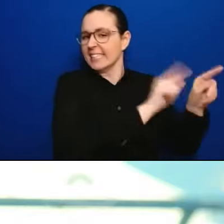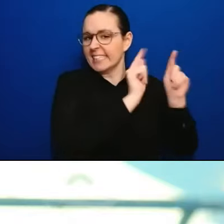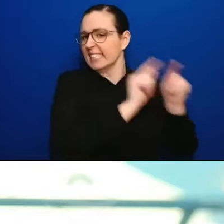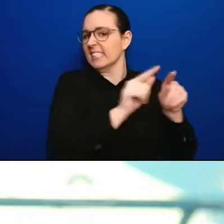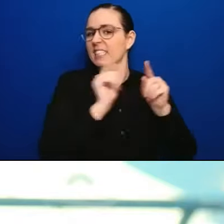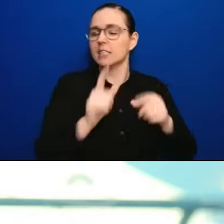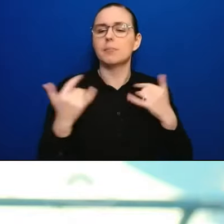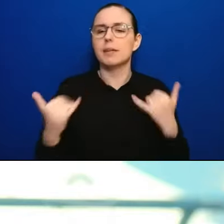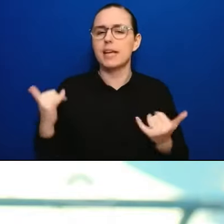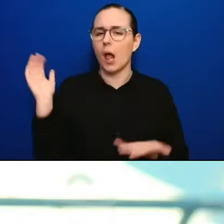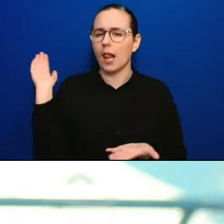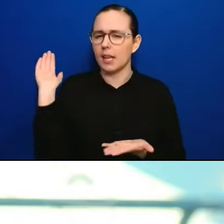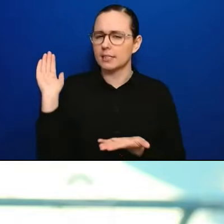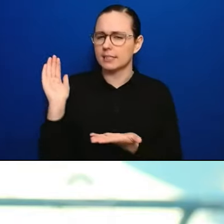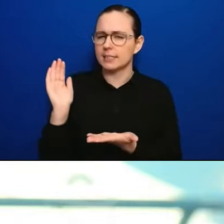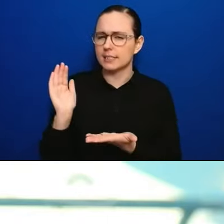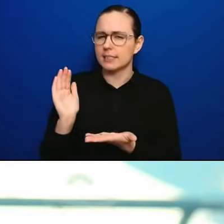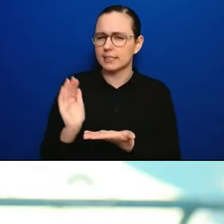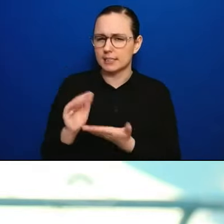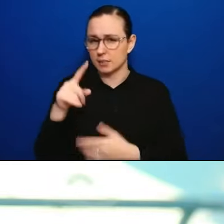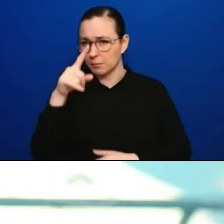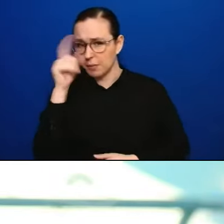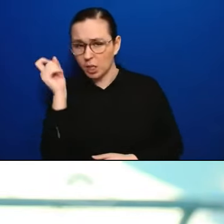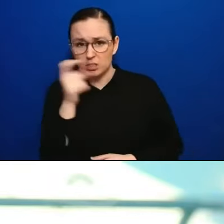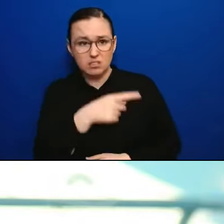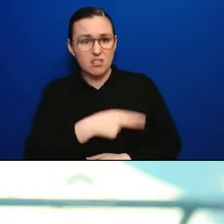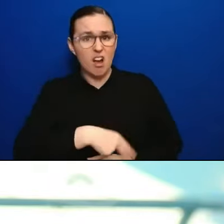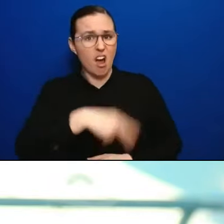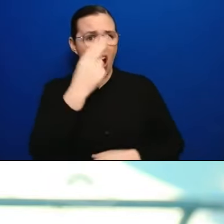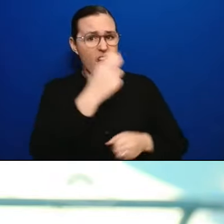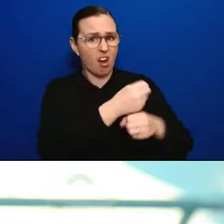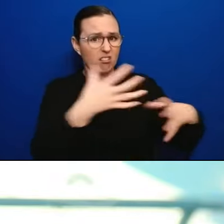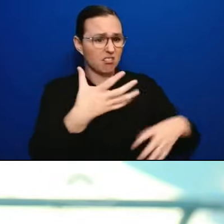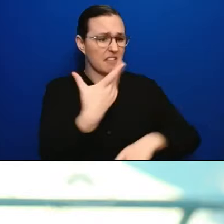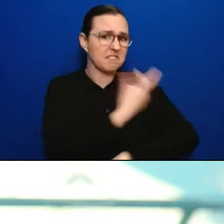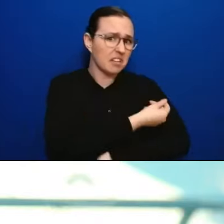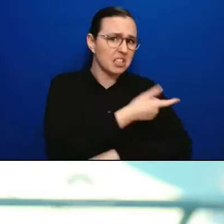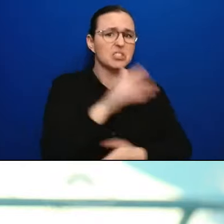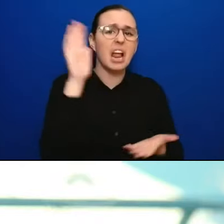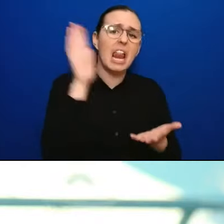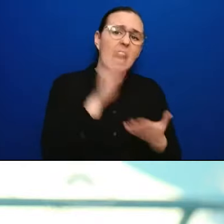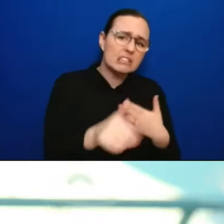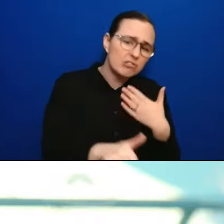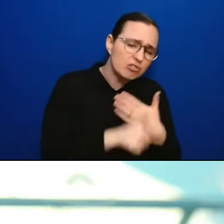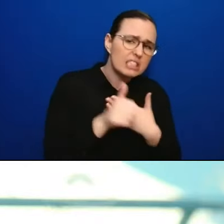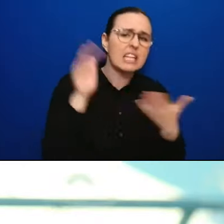outbreak is a little more nuanced now based on what we're seeing in a highly vaccinated population.